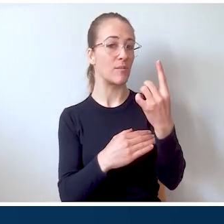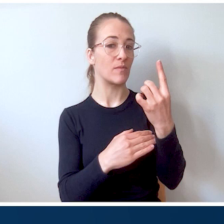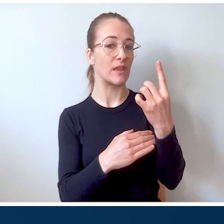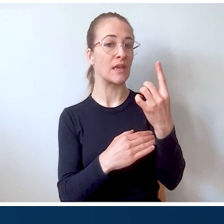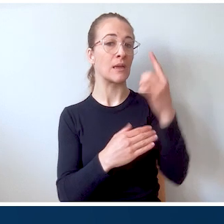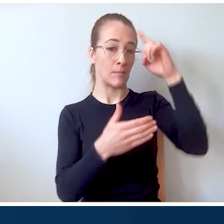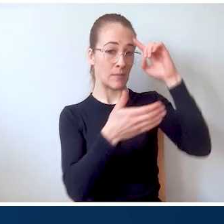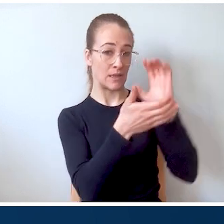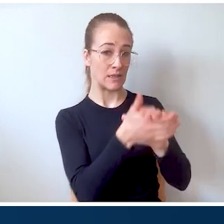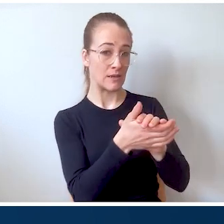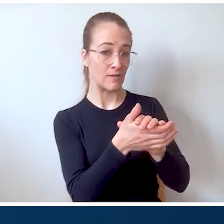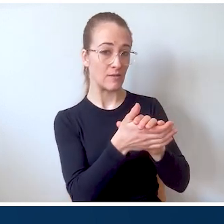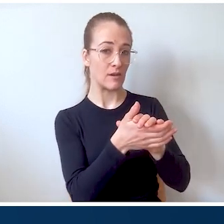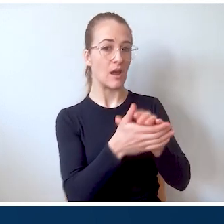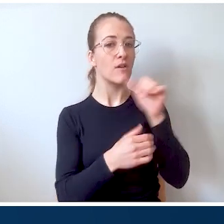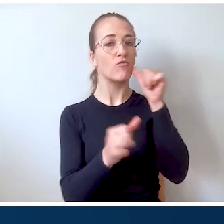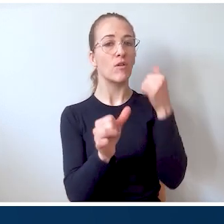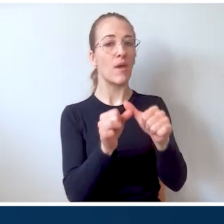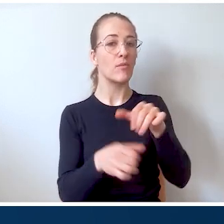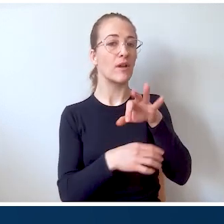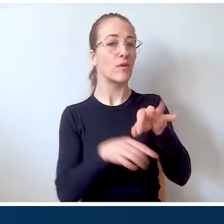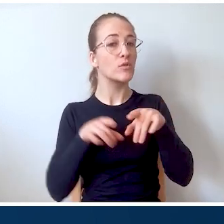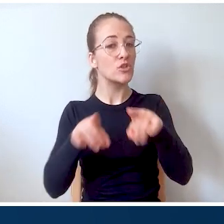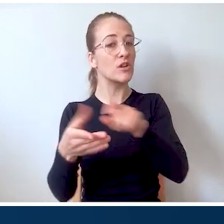And I don't remember if it was during the writing of this